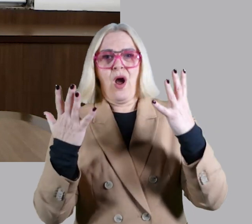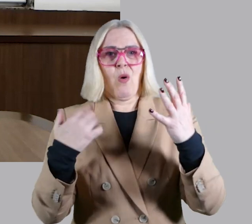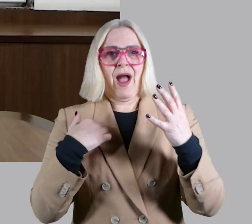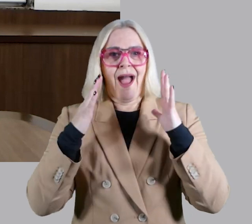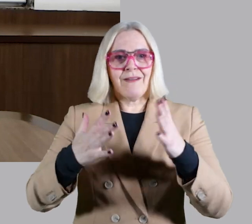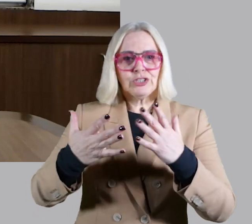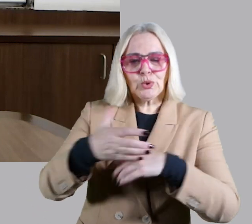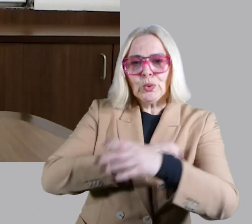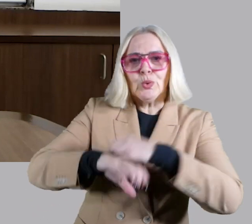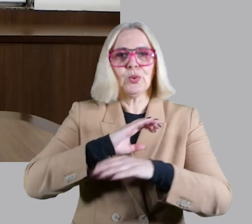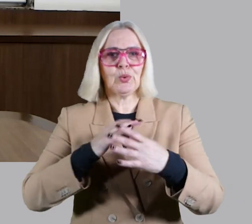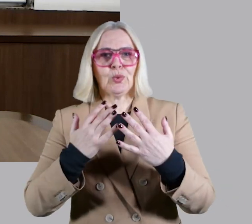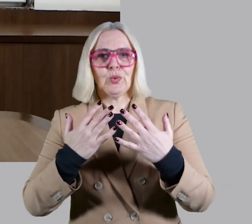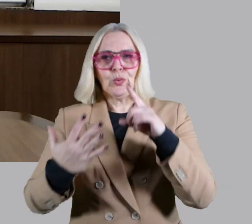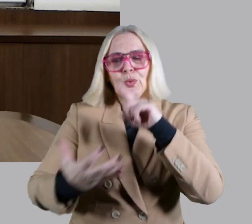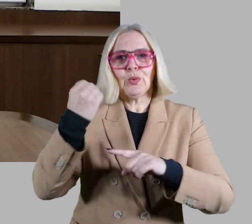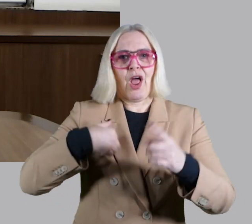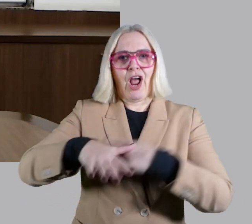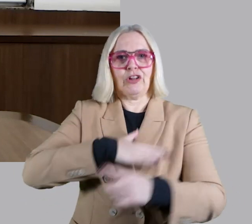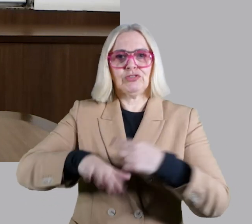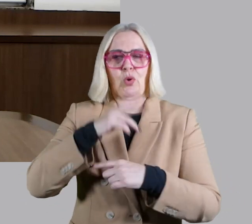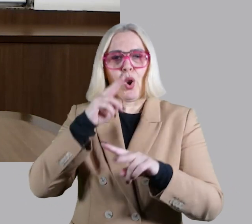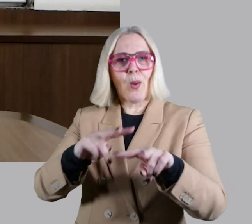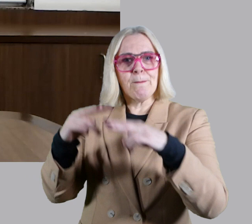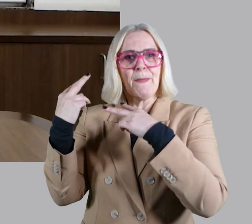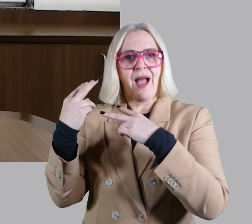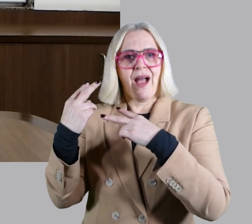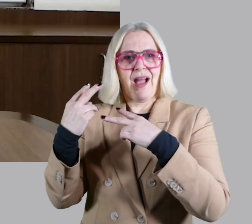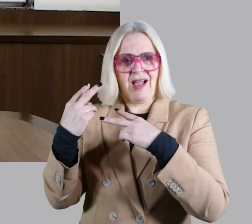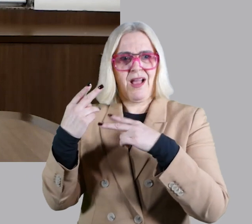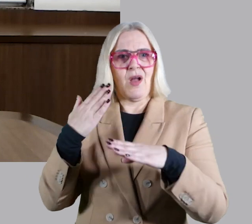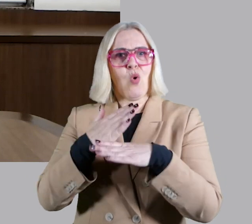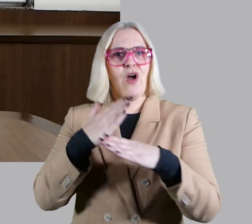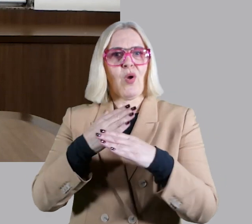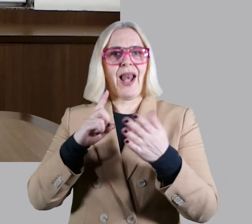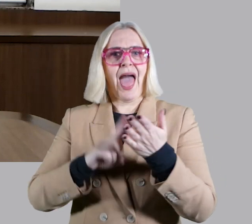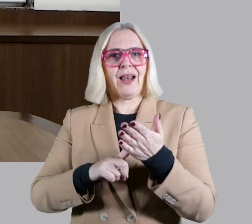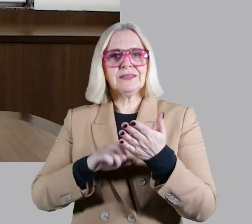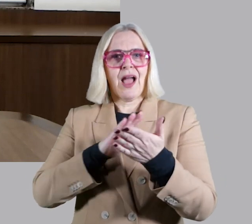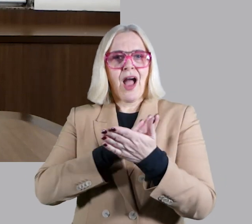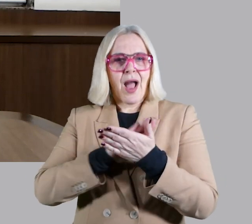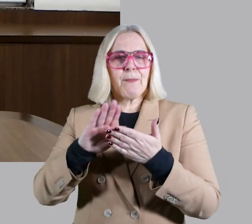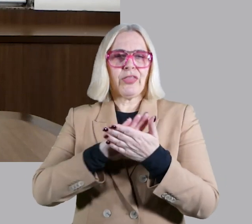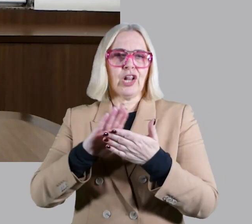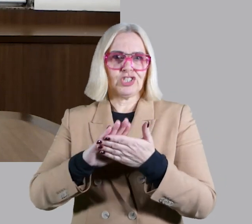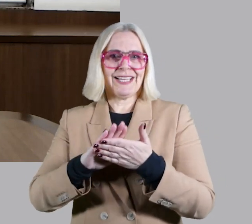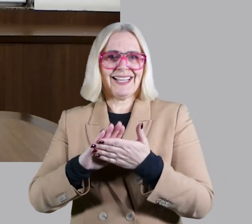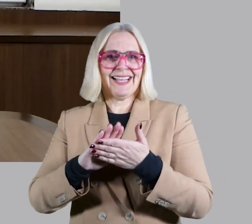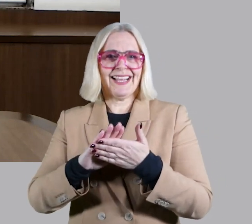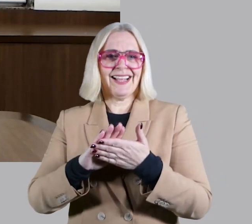because the burden is very large and we have to take a lot of efforts